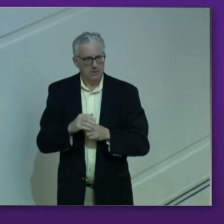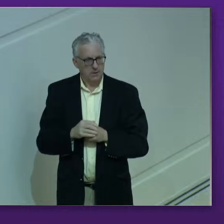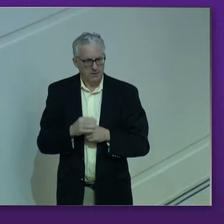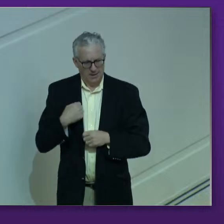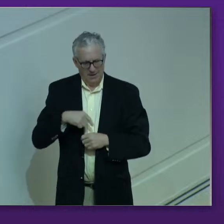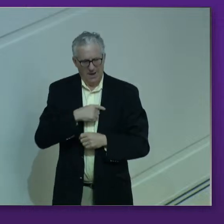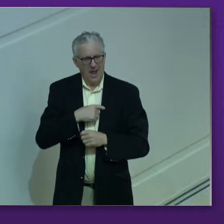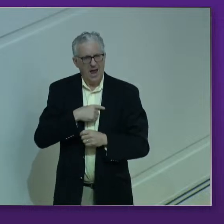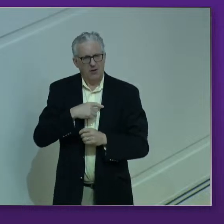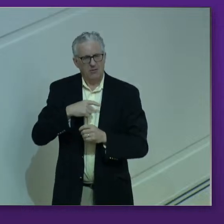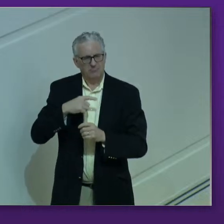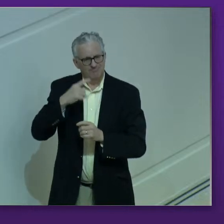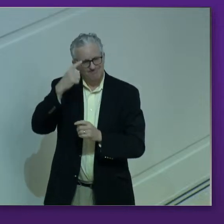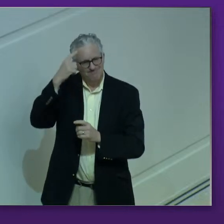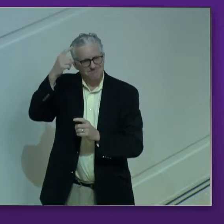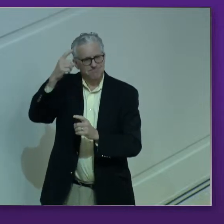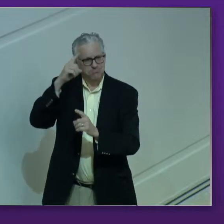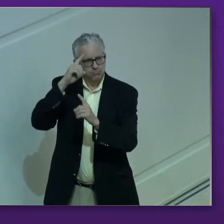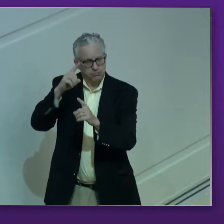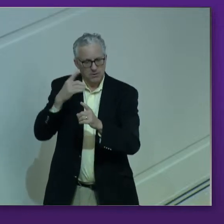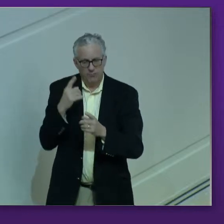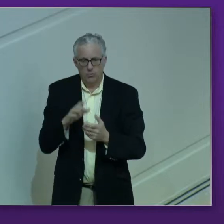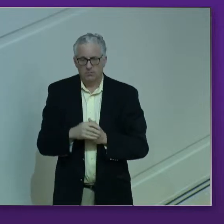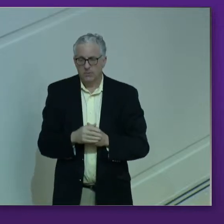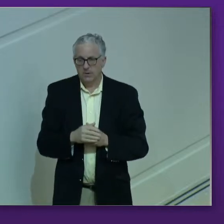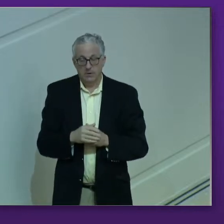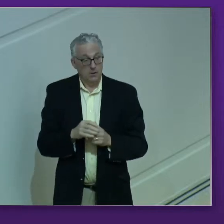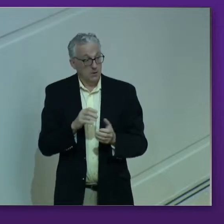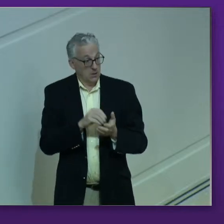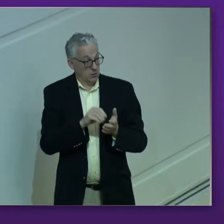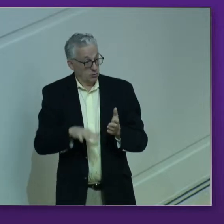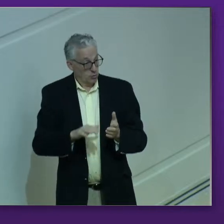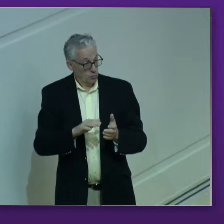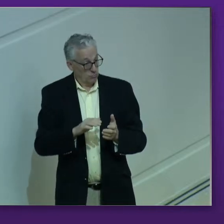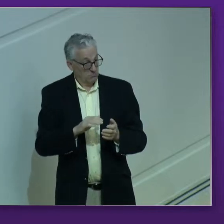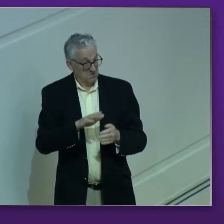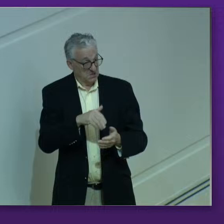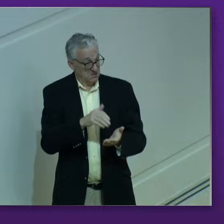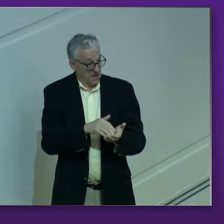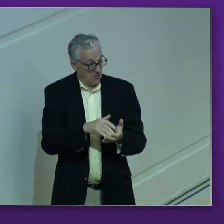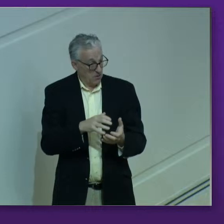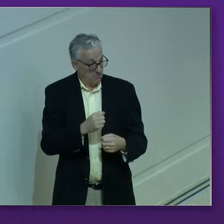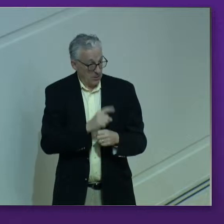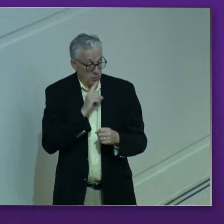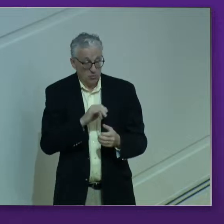COMMITMENT. THEY ARE OUR ASPIRATIONS OUR